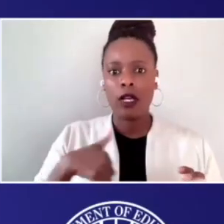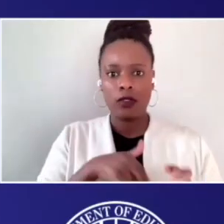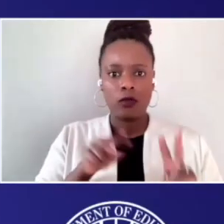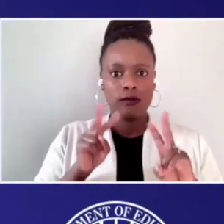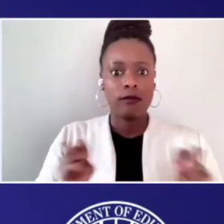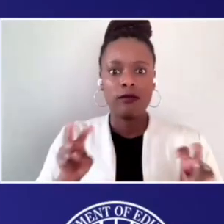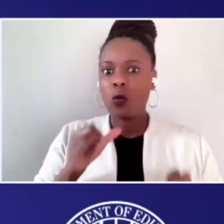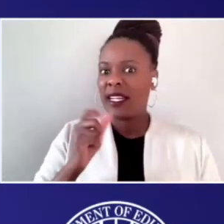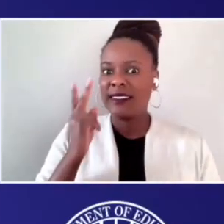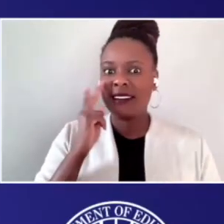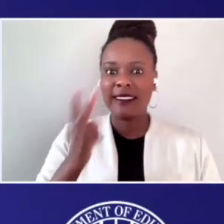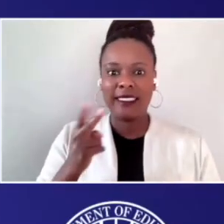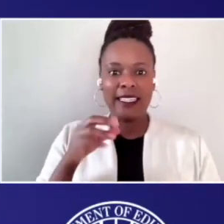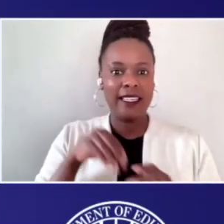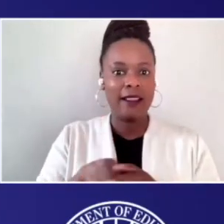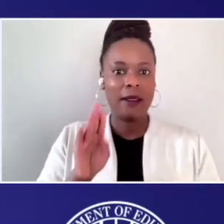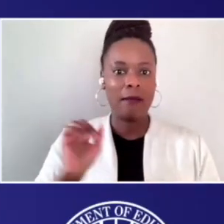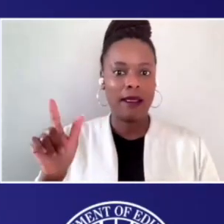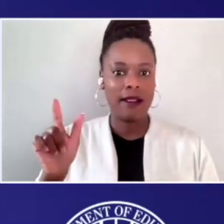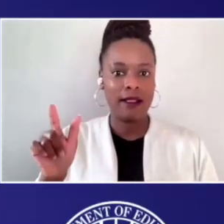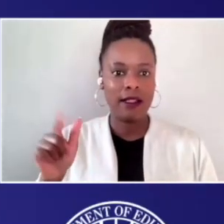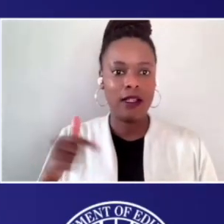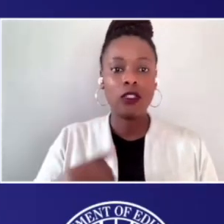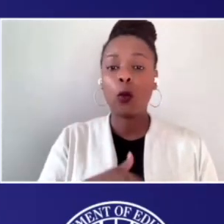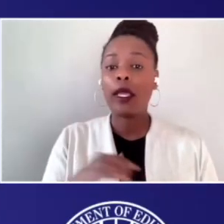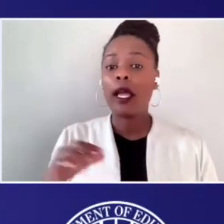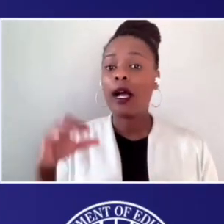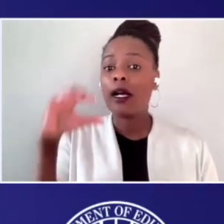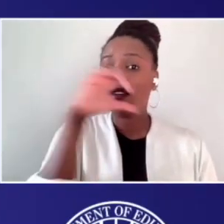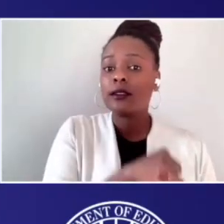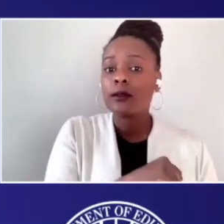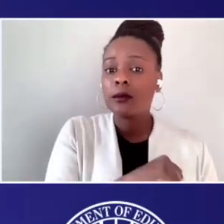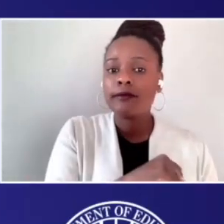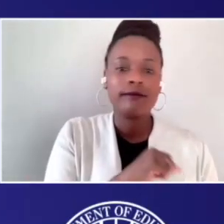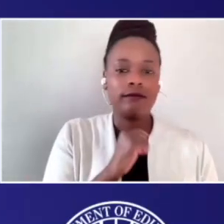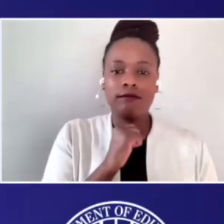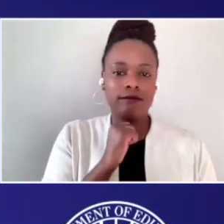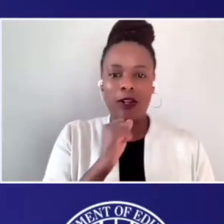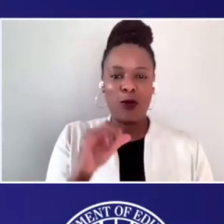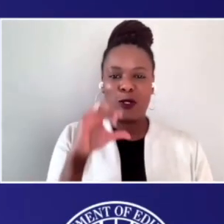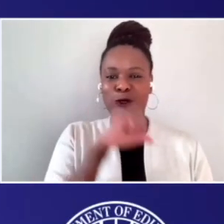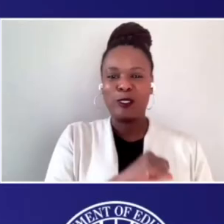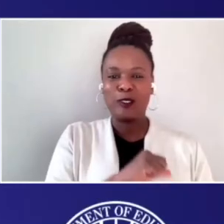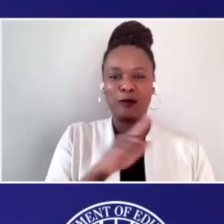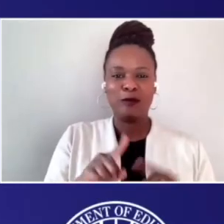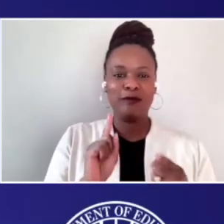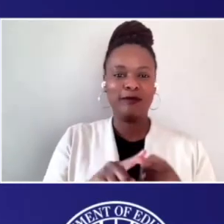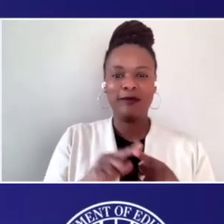bill. And therefore we're assuming that we are not going to assume anything until we know. So we will take that back.